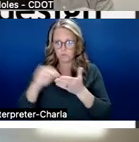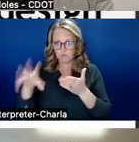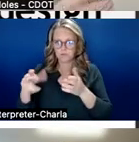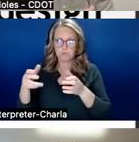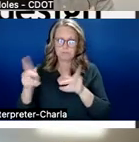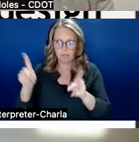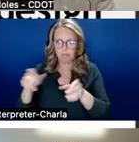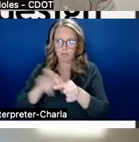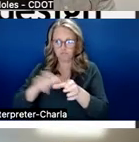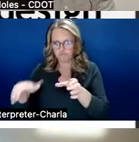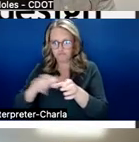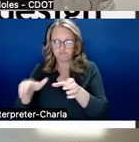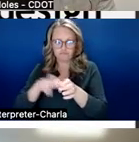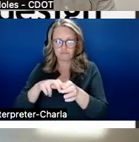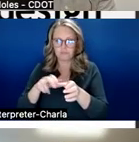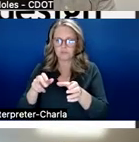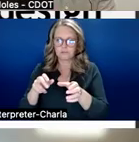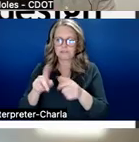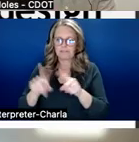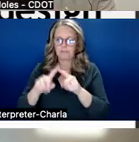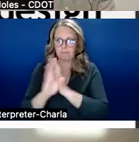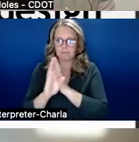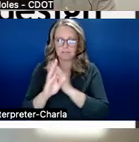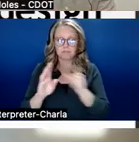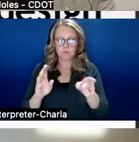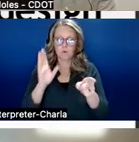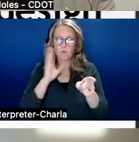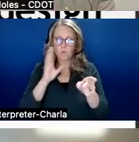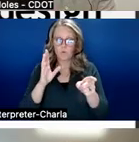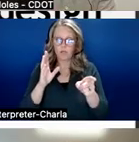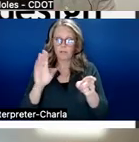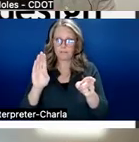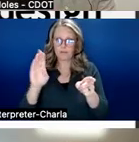because the Federal Boulevard BRT will continue north on Federal Boulevard, whereas the number 31,